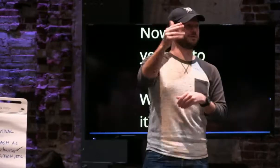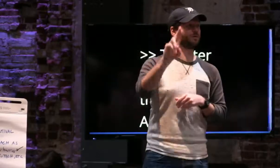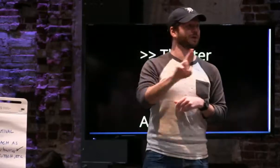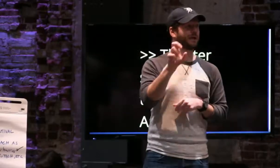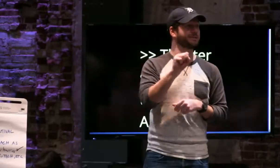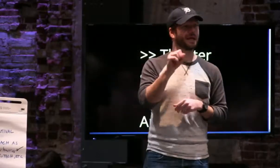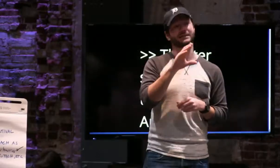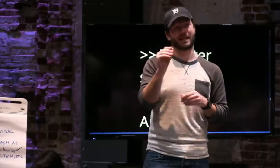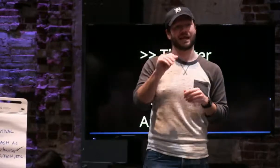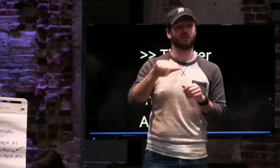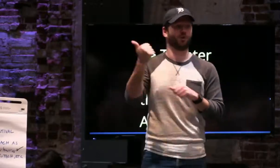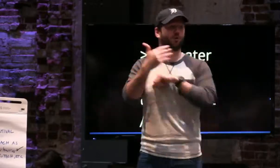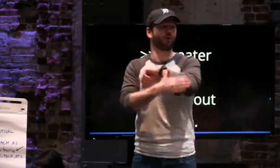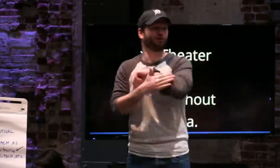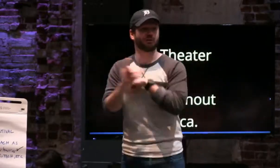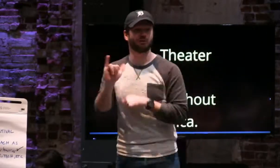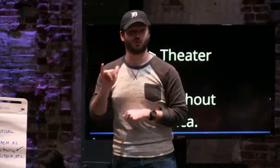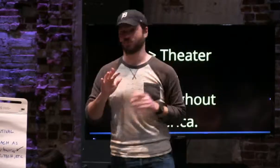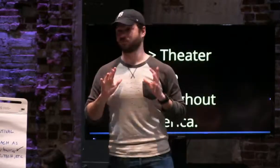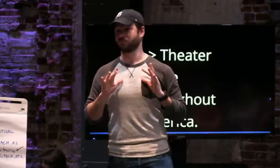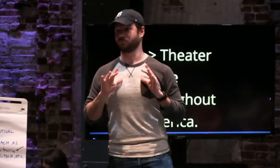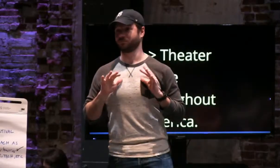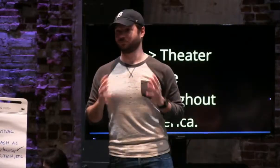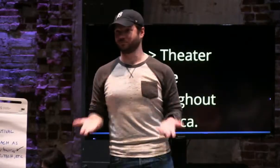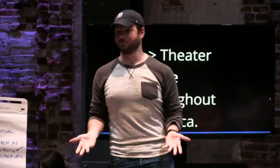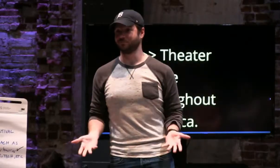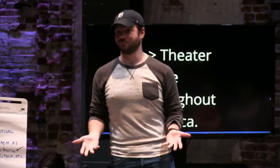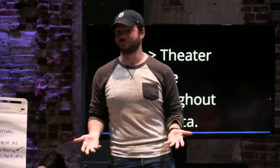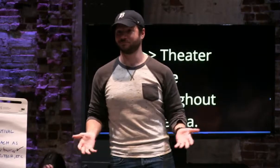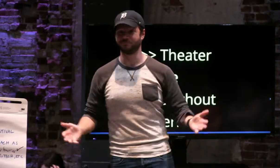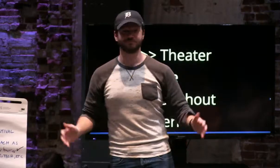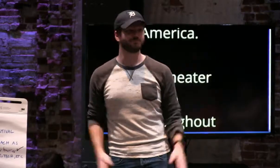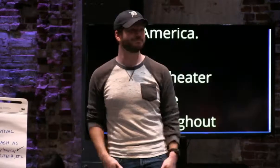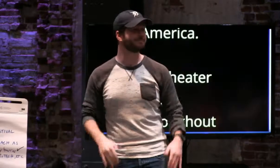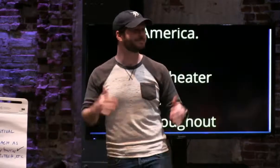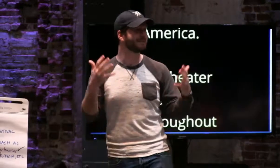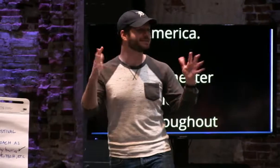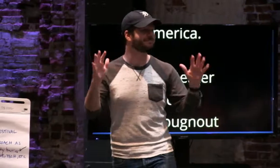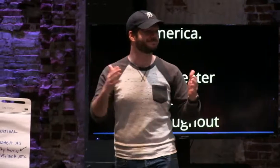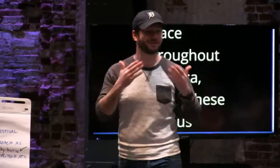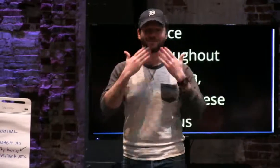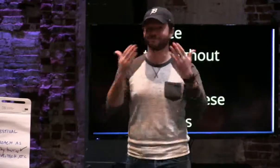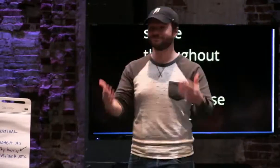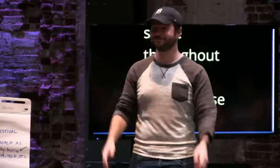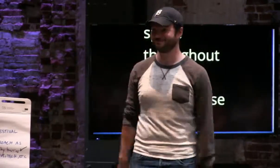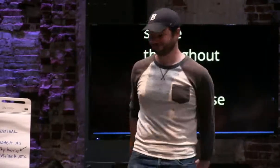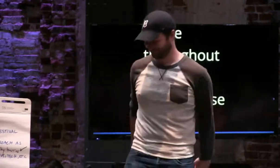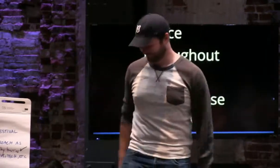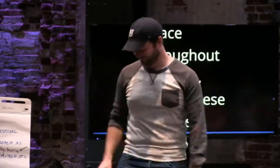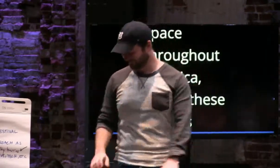More and more. And all over across the United States. Maybe perhaps in foreign countries as well. Thank you.